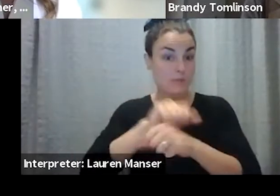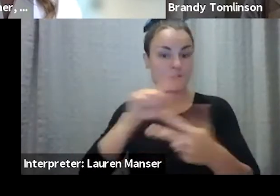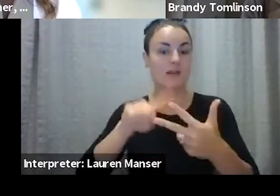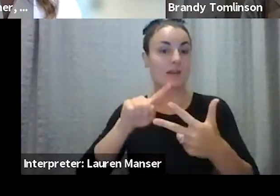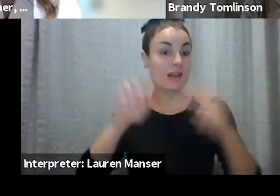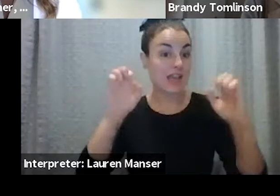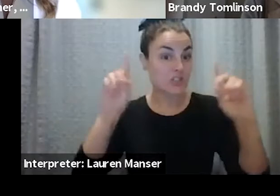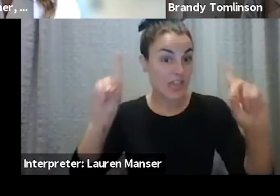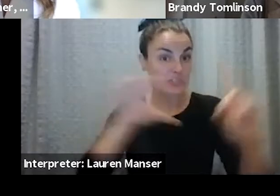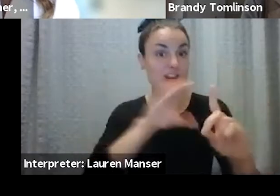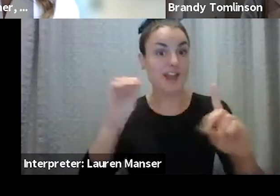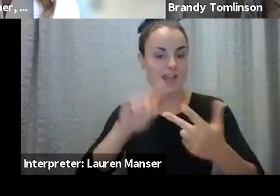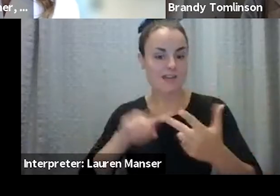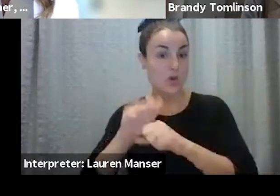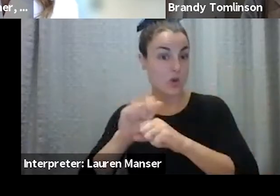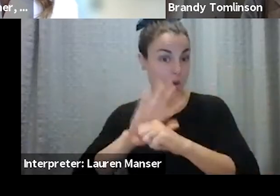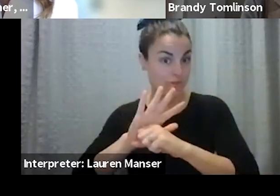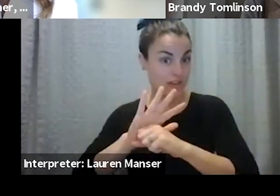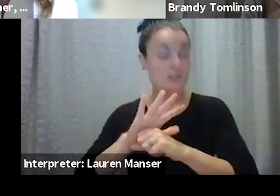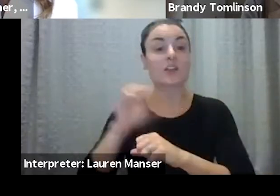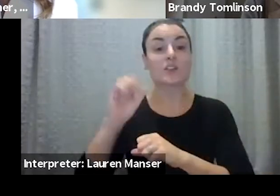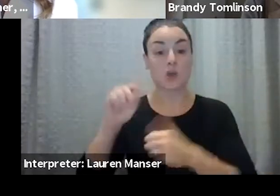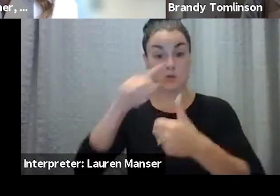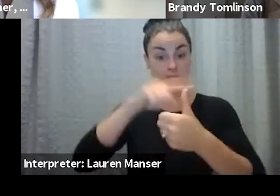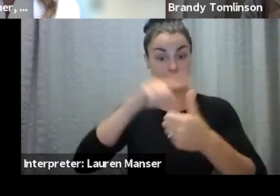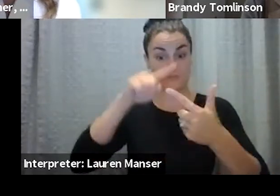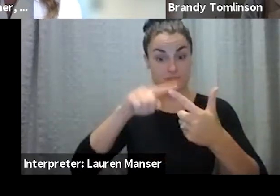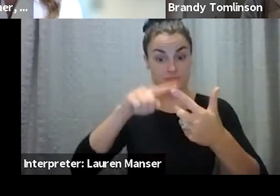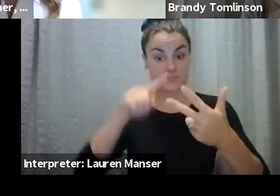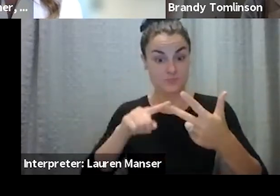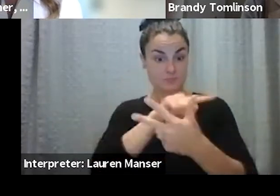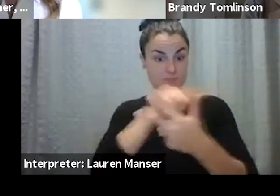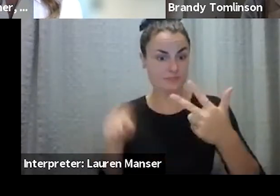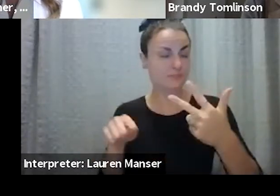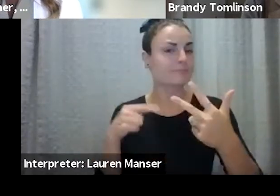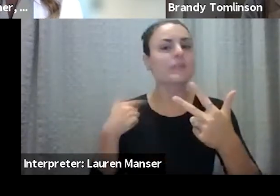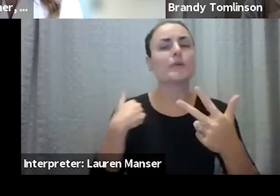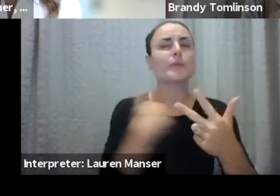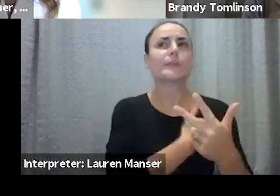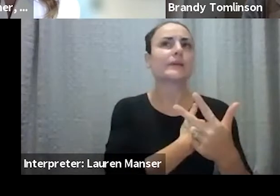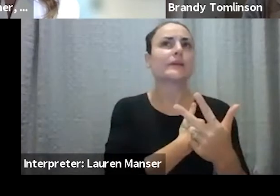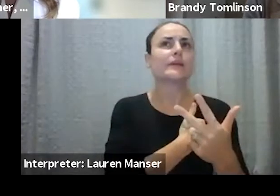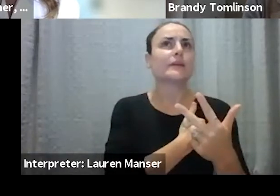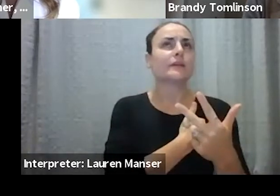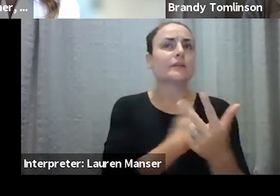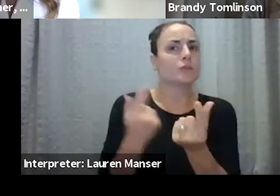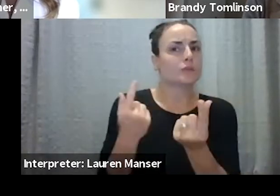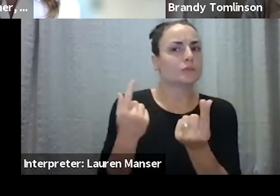So as we went through these panels, we talked about various issues throughout each panel.